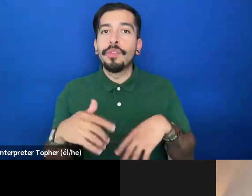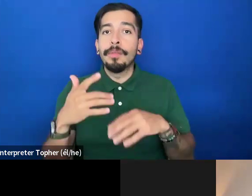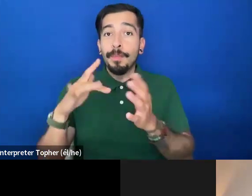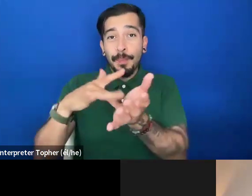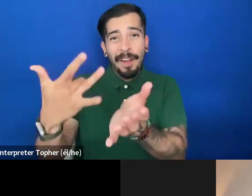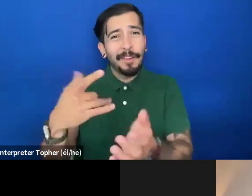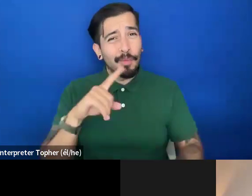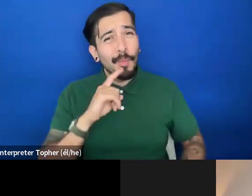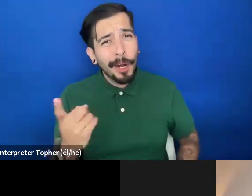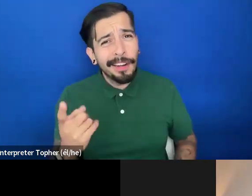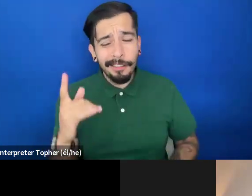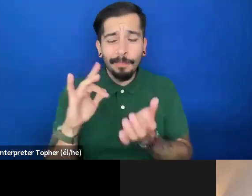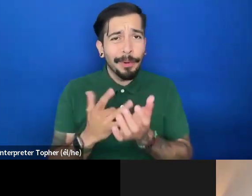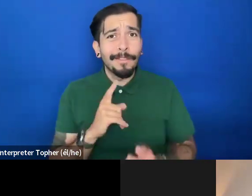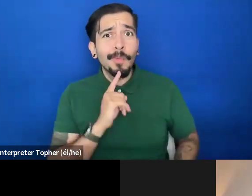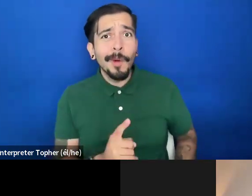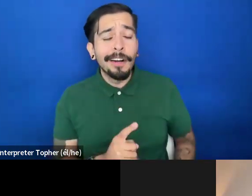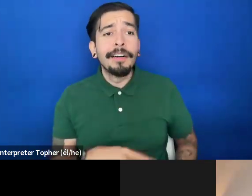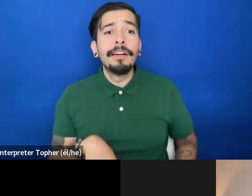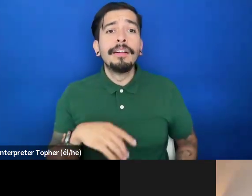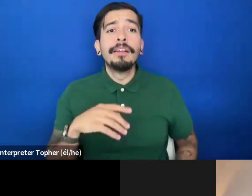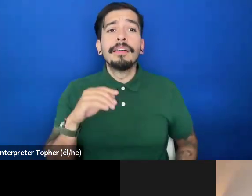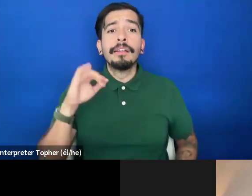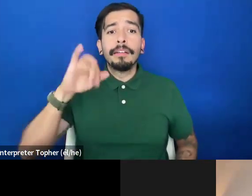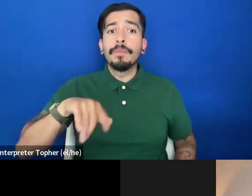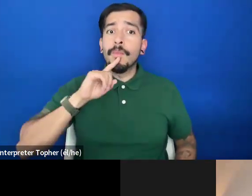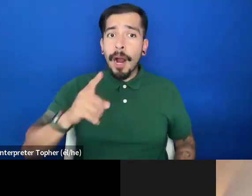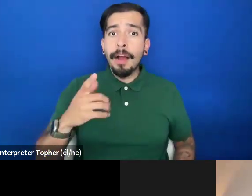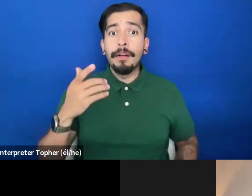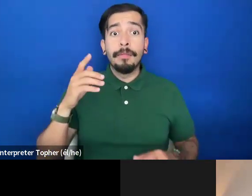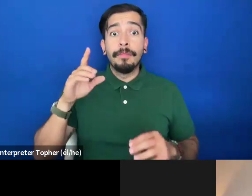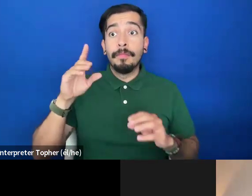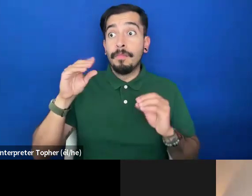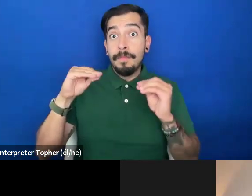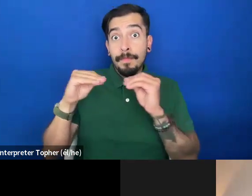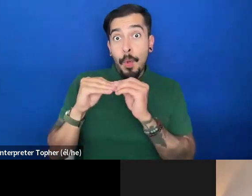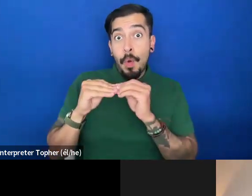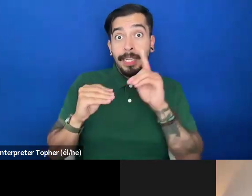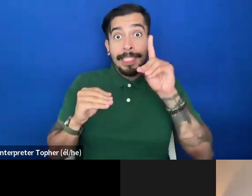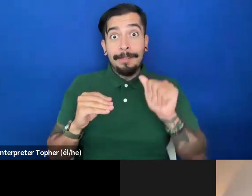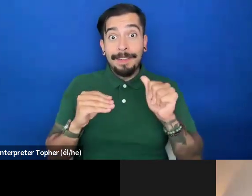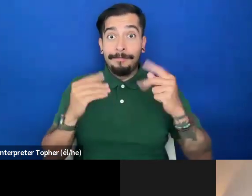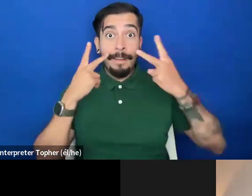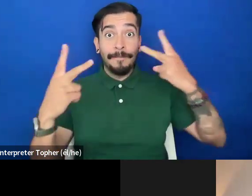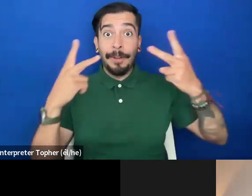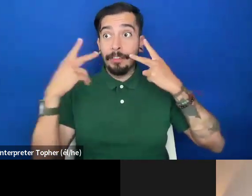we may seem to the world, the less care we are gonna have. We're gonna have to fight more for that care, you know?